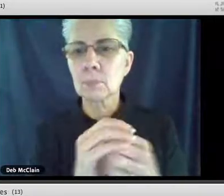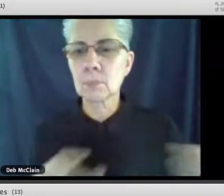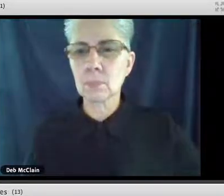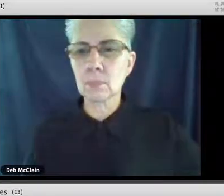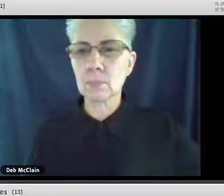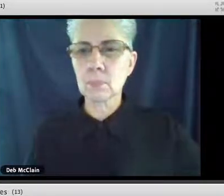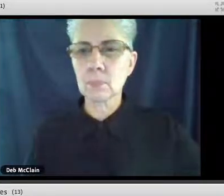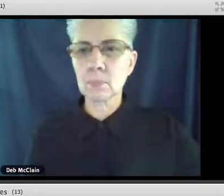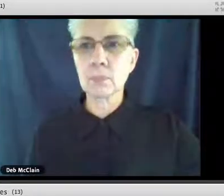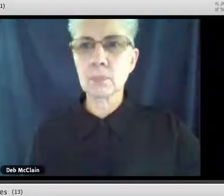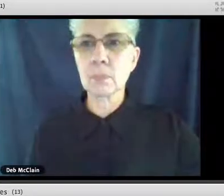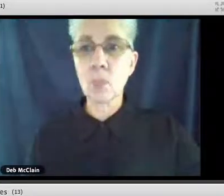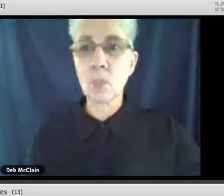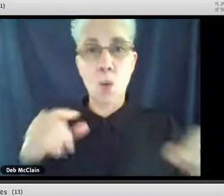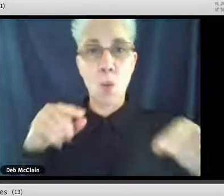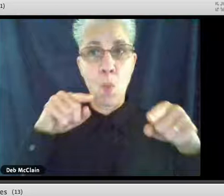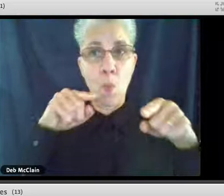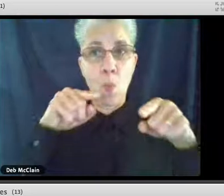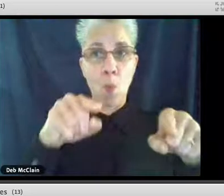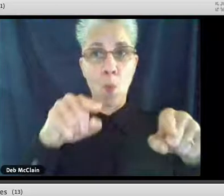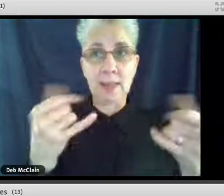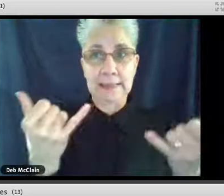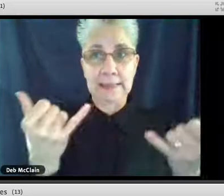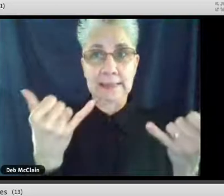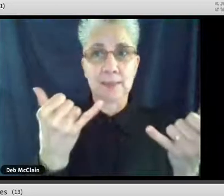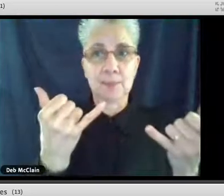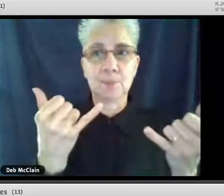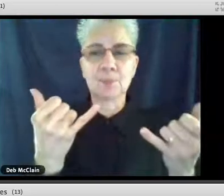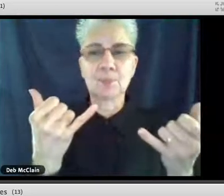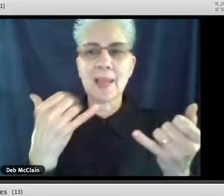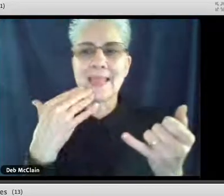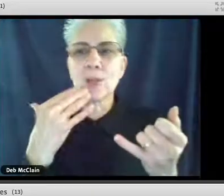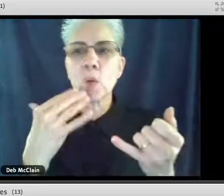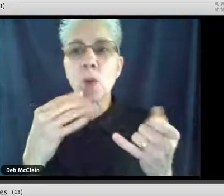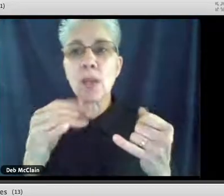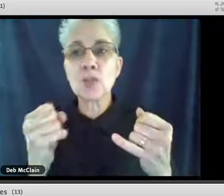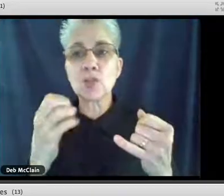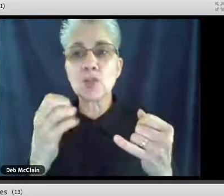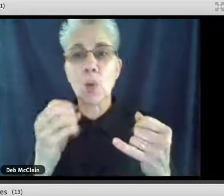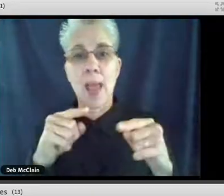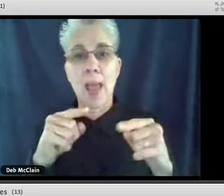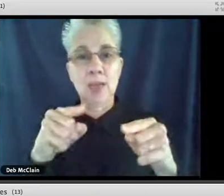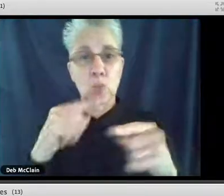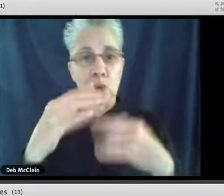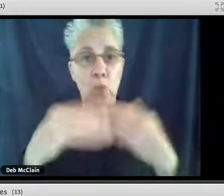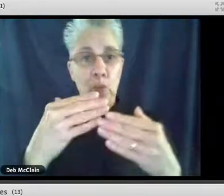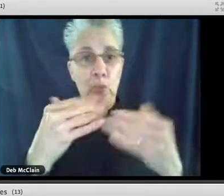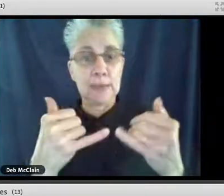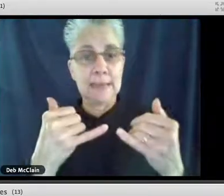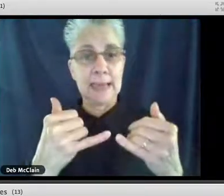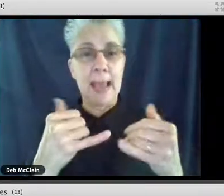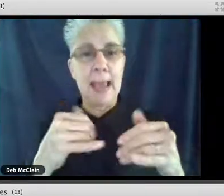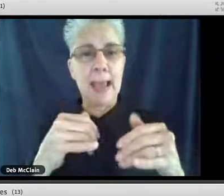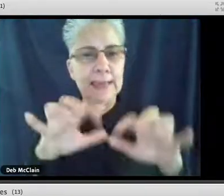So while I'm...Okay. Great. Thank you. So as we are going through today, please type your questions, your comments,